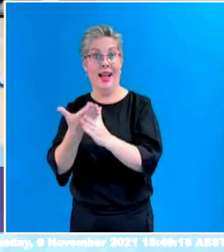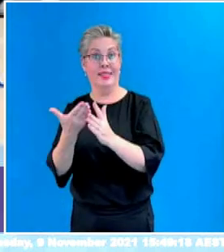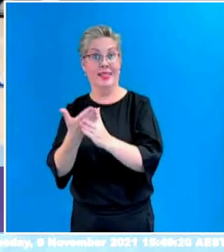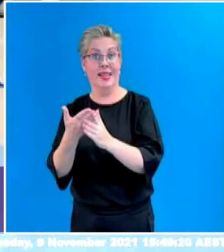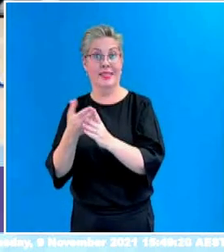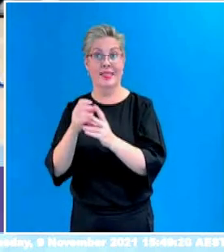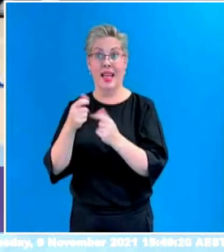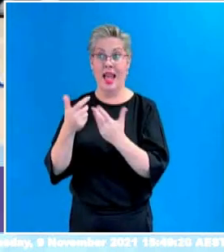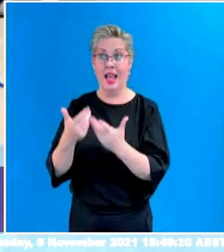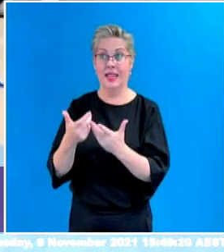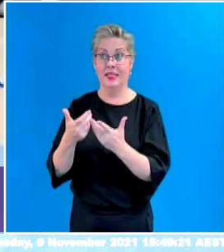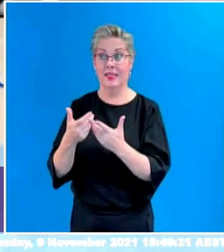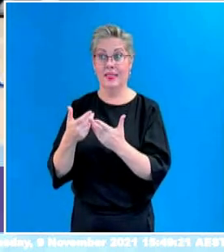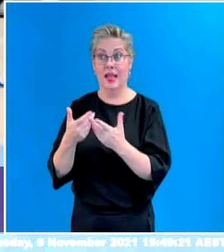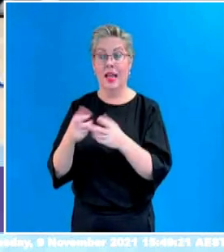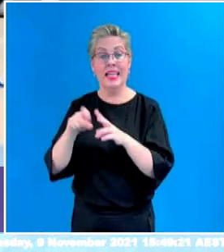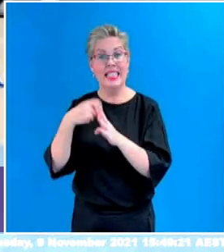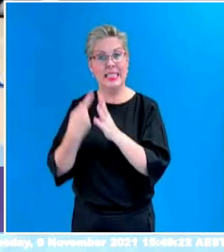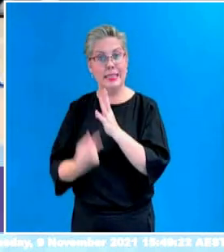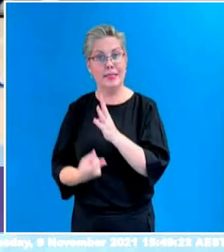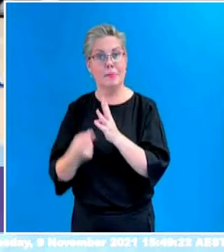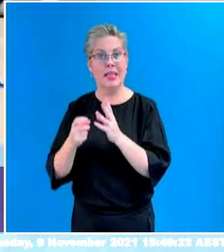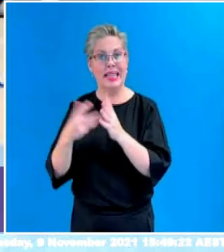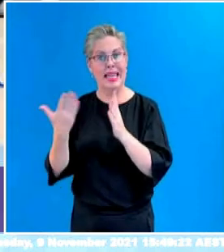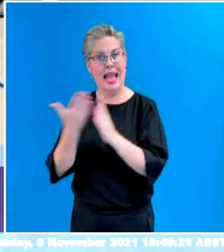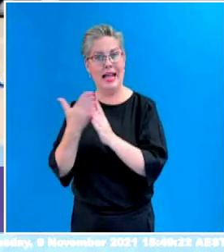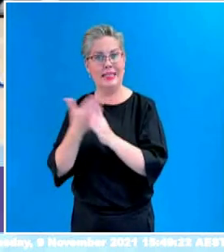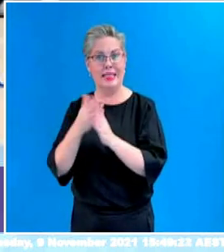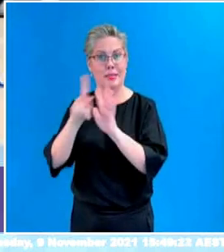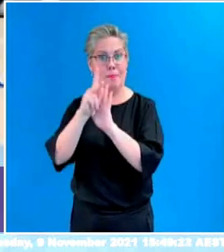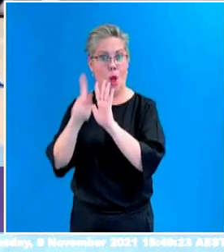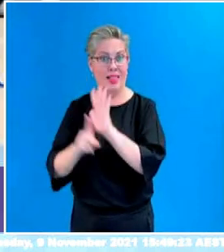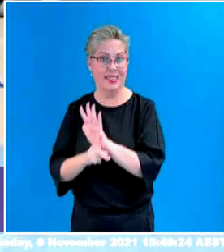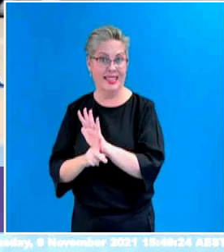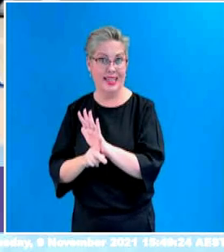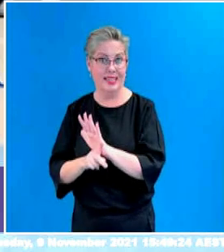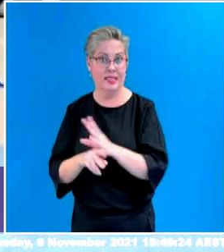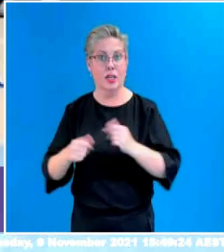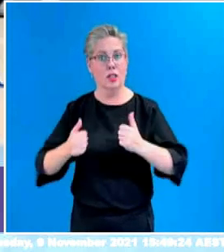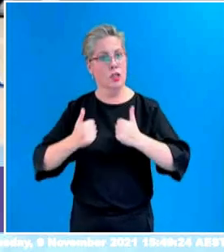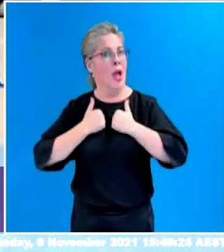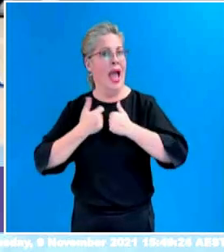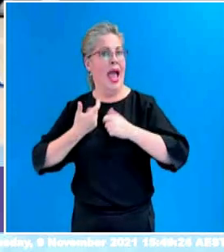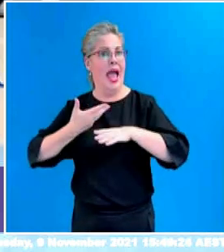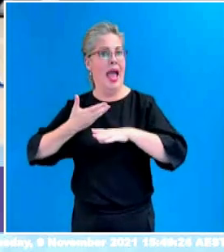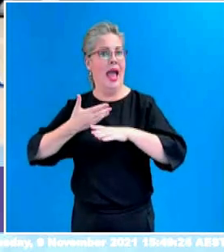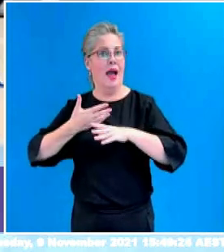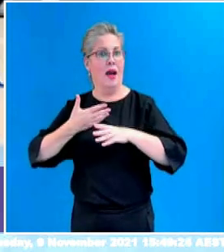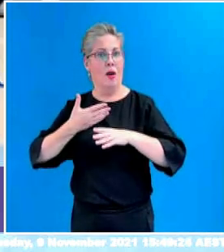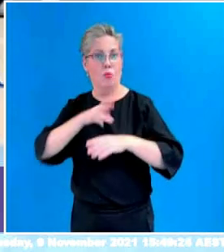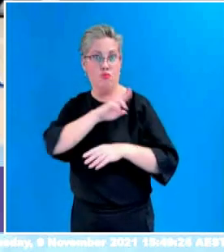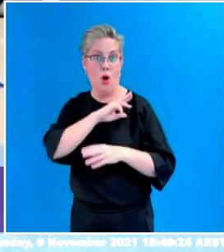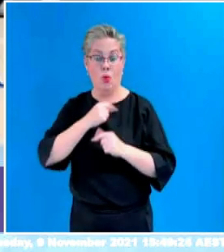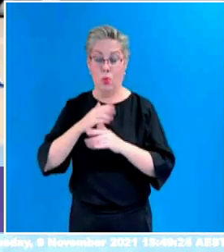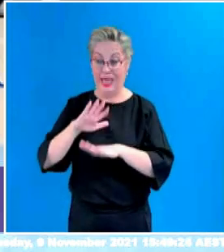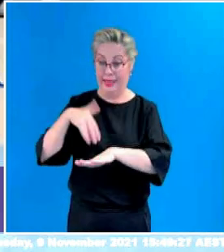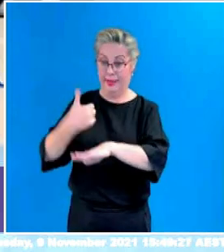part of your questioning you talked about drawing together and coordinating the work that needs to be done.